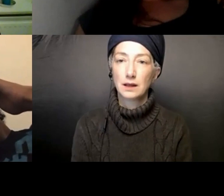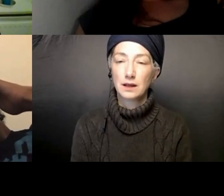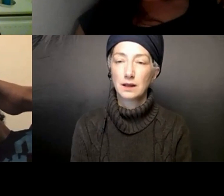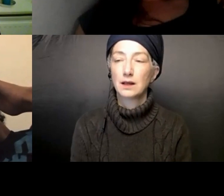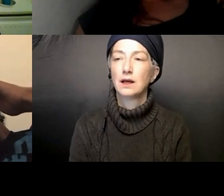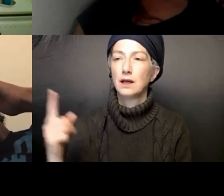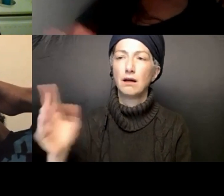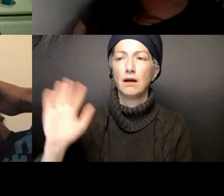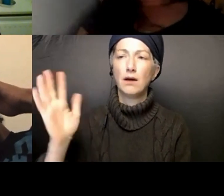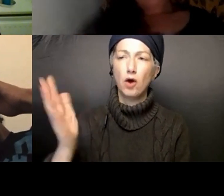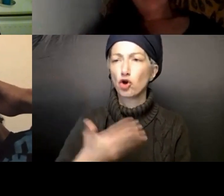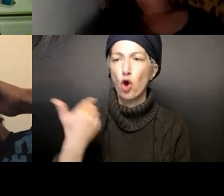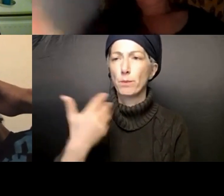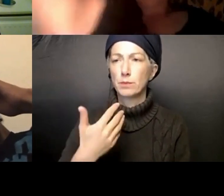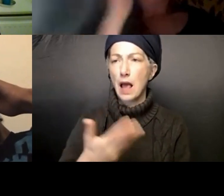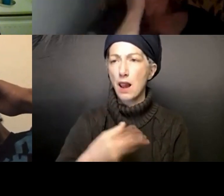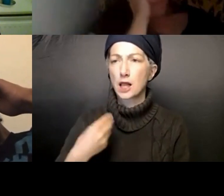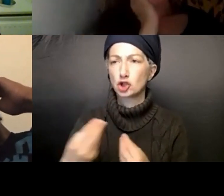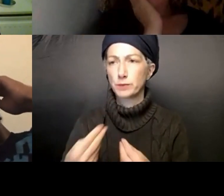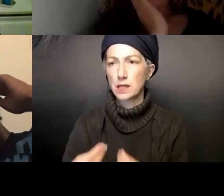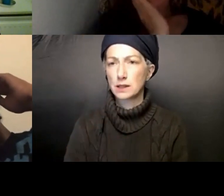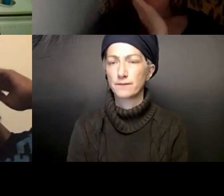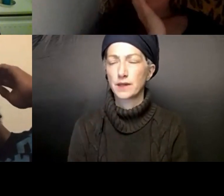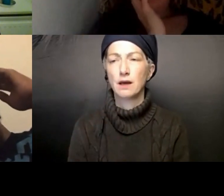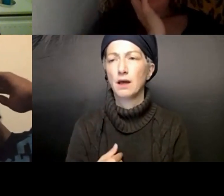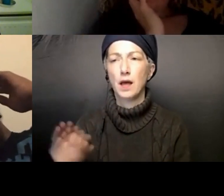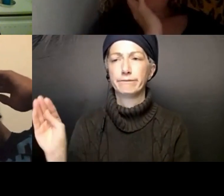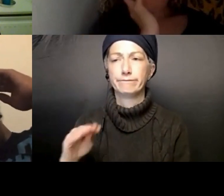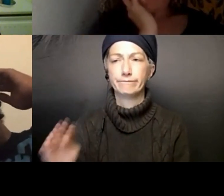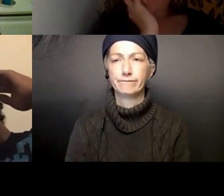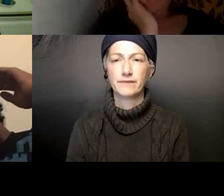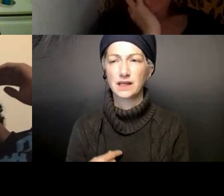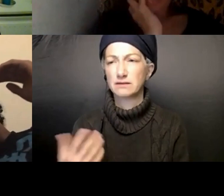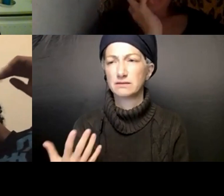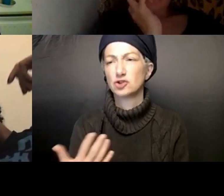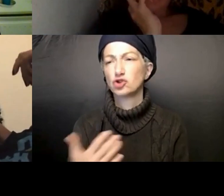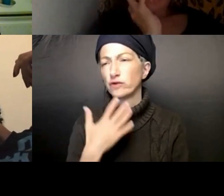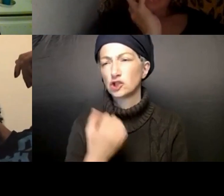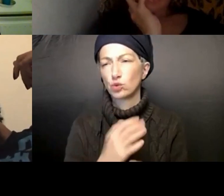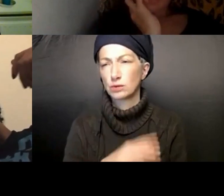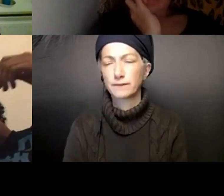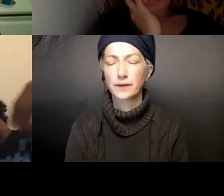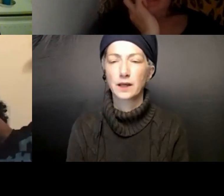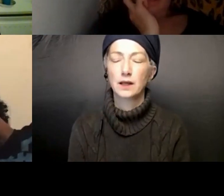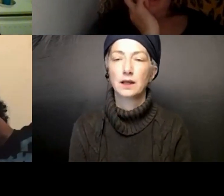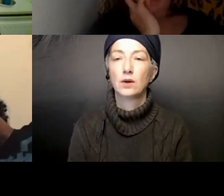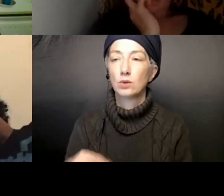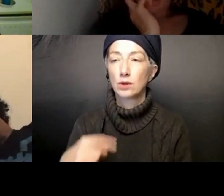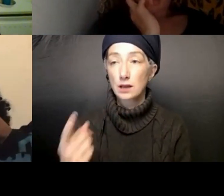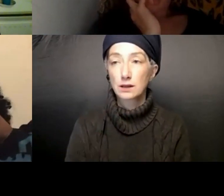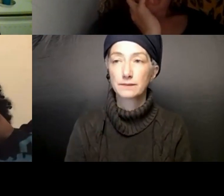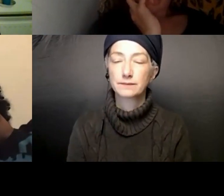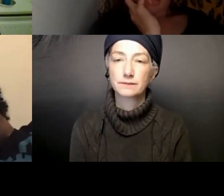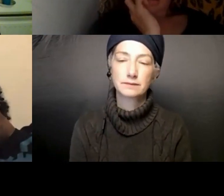And I decided not to answer at all because I was super busy. But I feel like that is the way to go